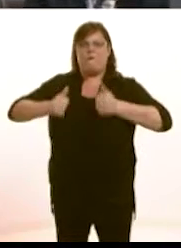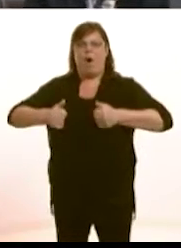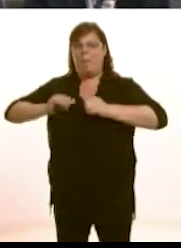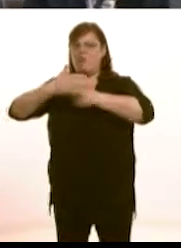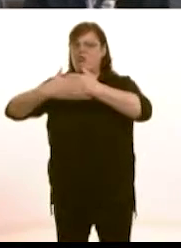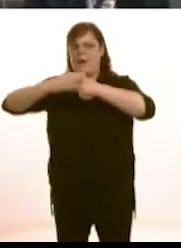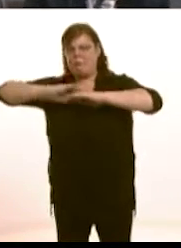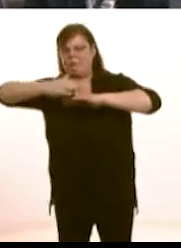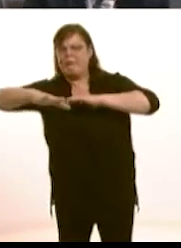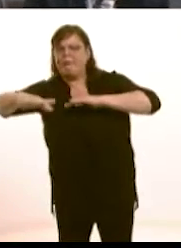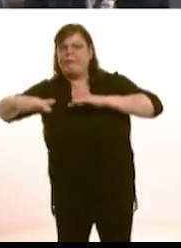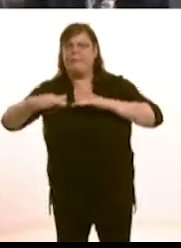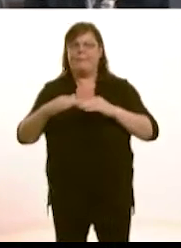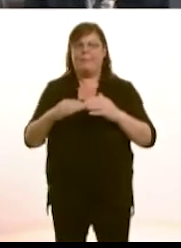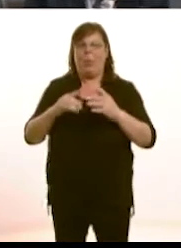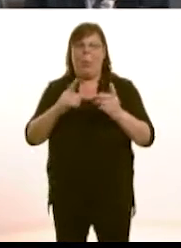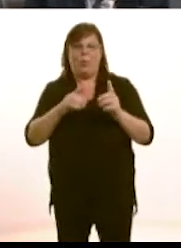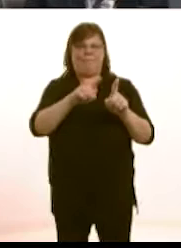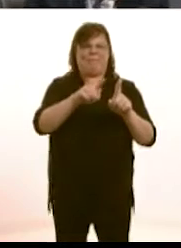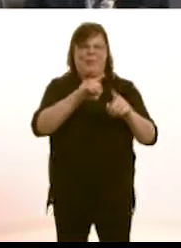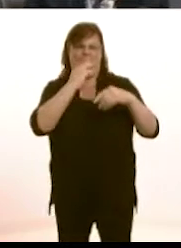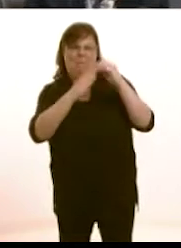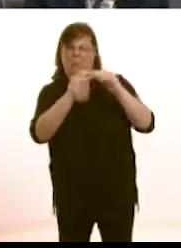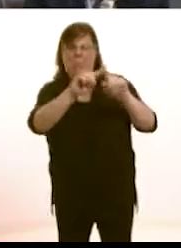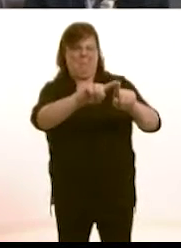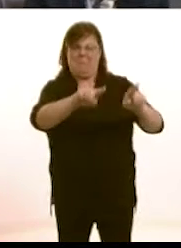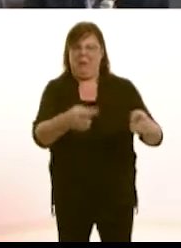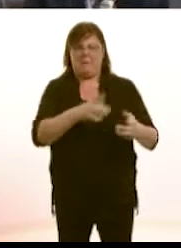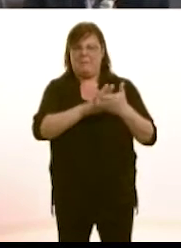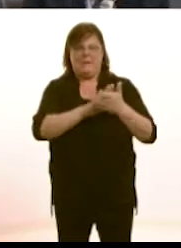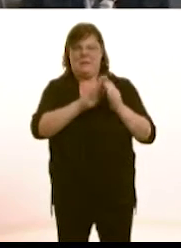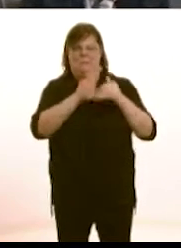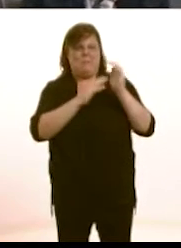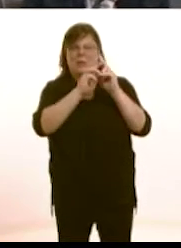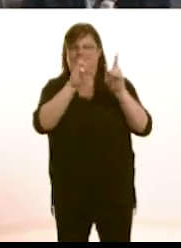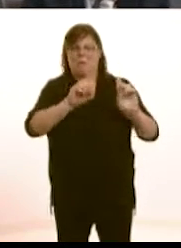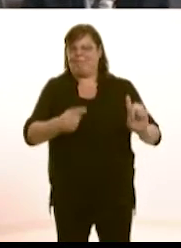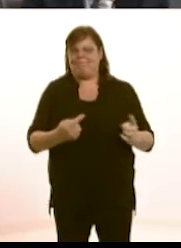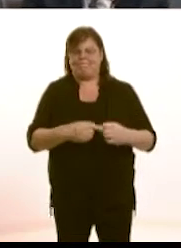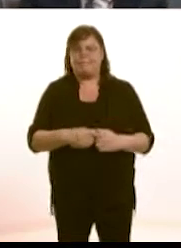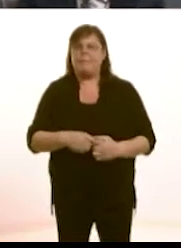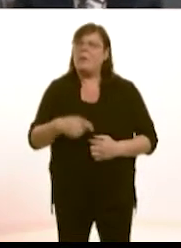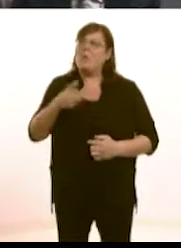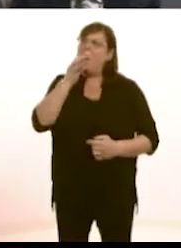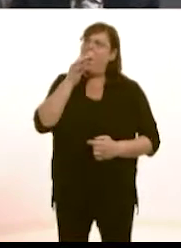much-needed housing is simply not built. What measures is the Welsh Government prepared to take to incentivise developers to build